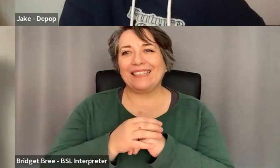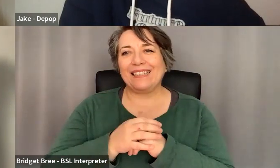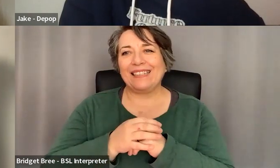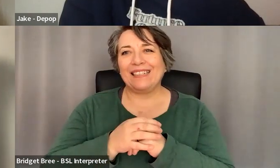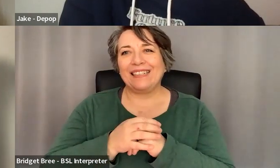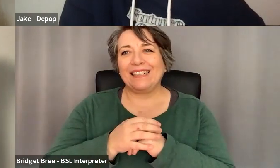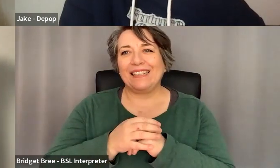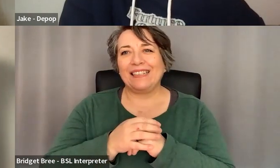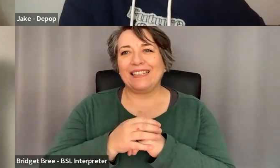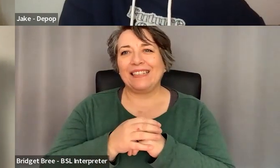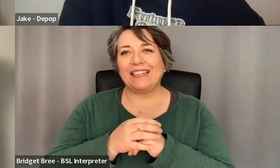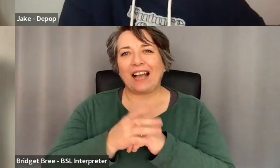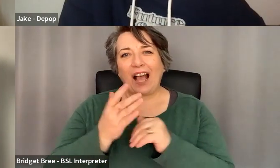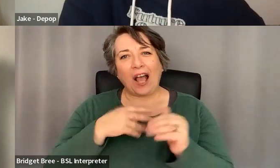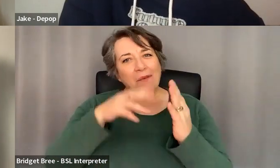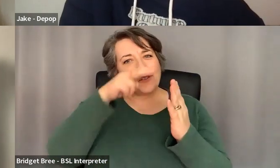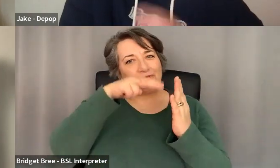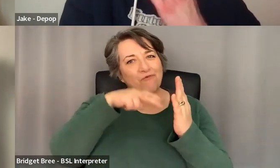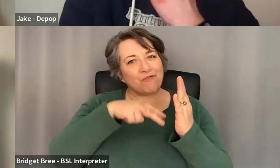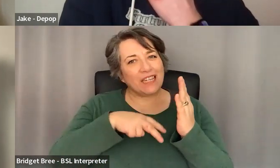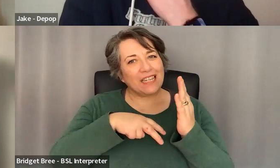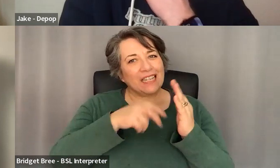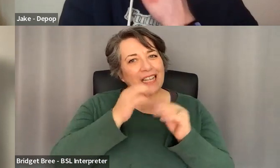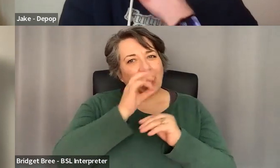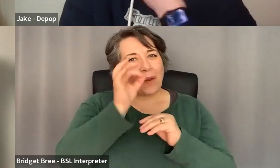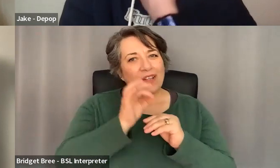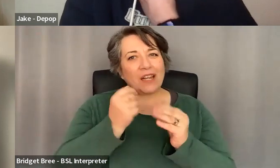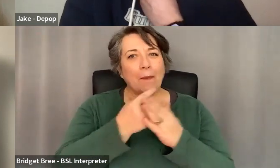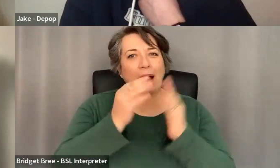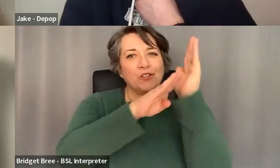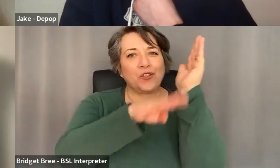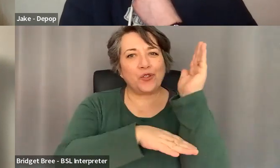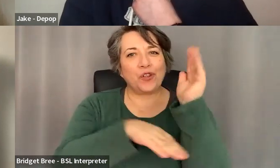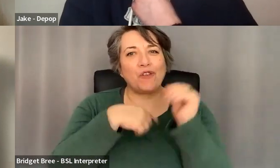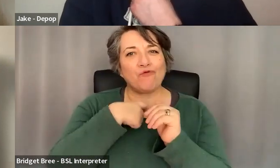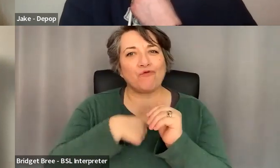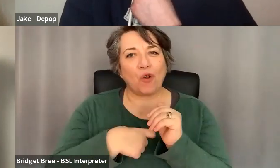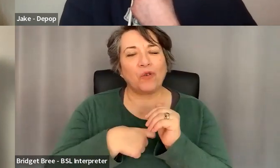Looking at the rest of that question about the junior roles. Someone is saying that they used their dog in a lot of their interactions